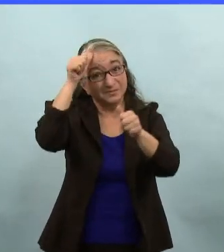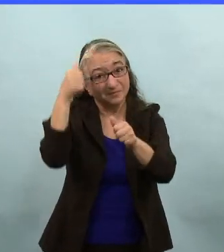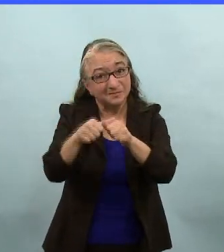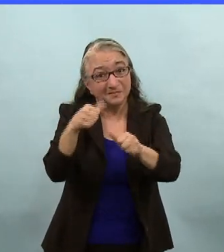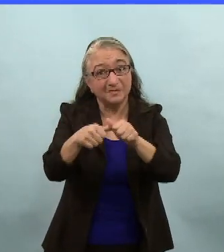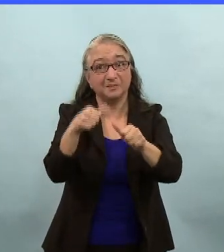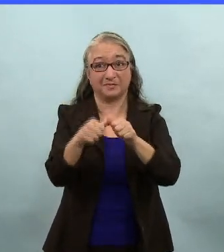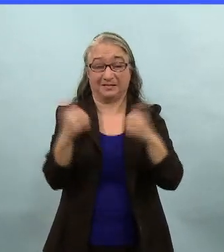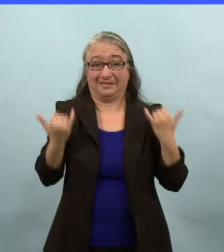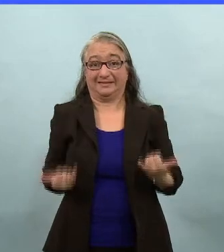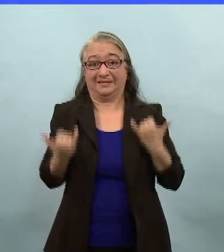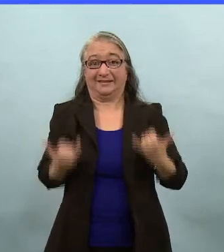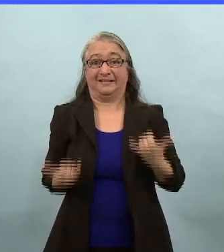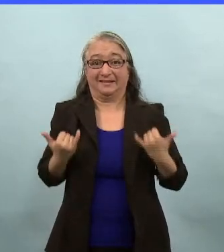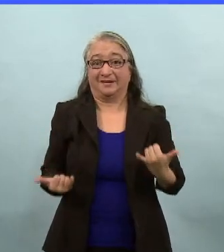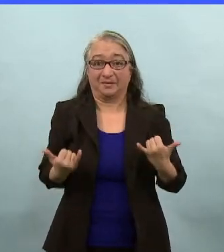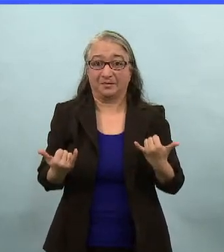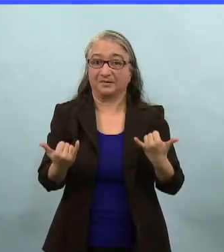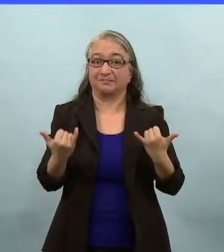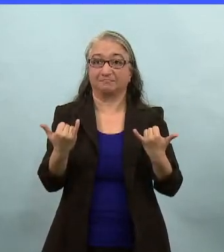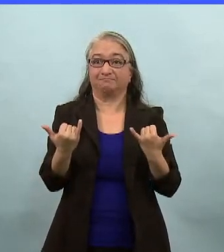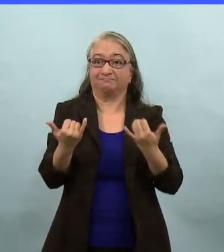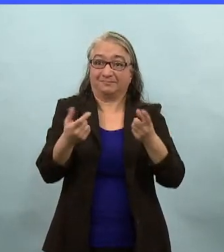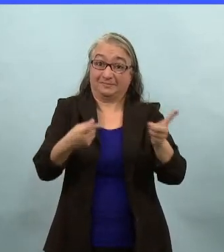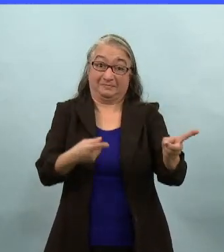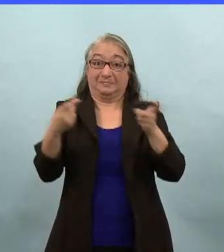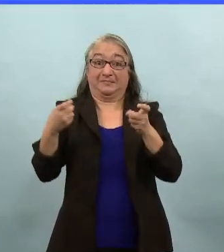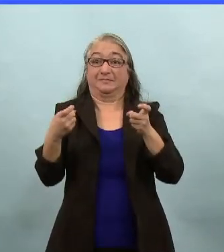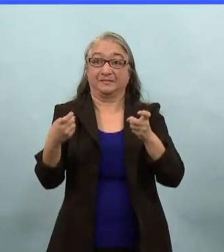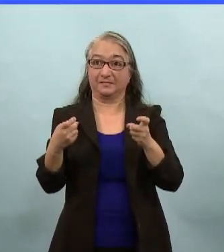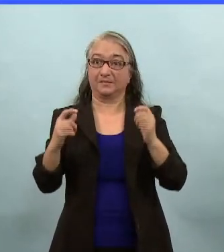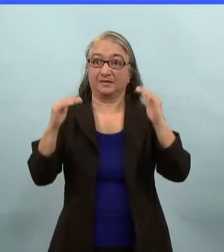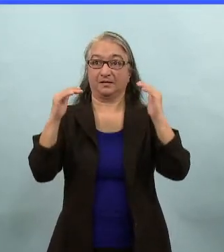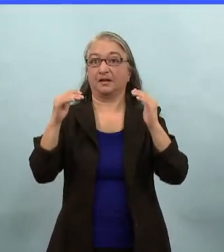was slippery this morning i didn't drive into the city this morning at 100 i slowed my speed